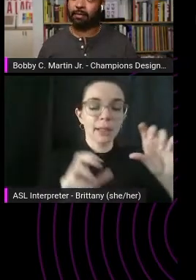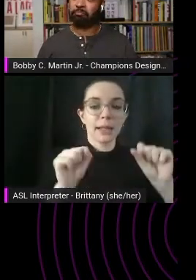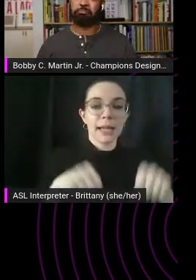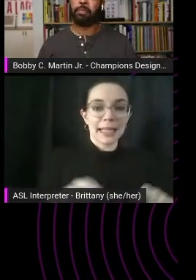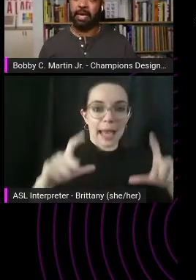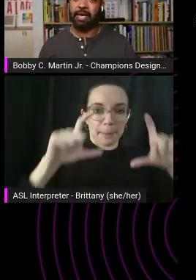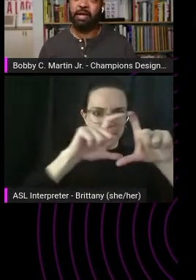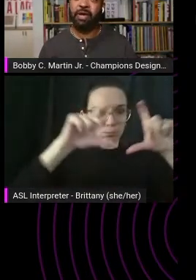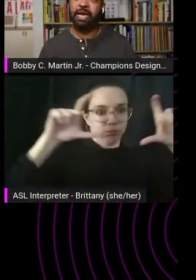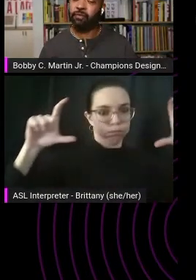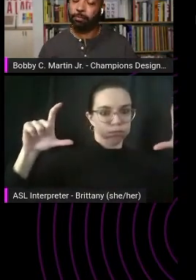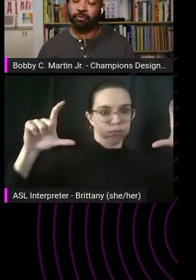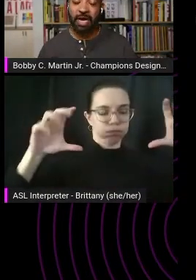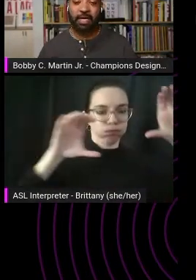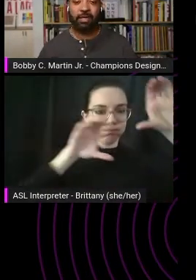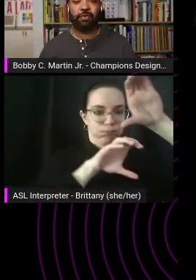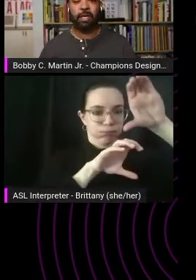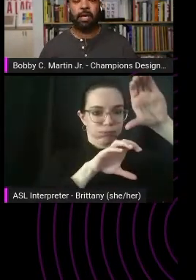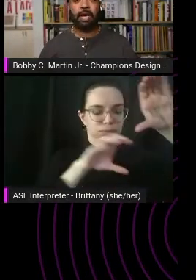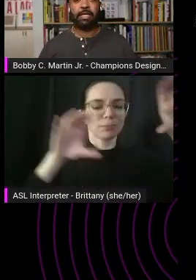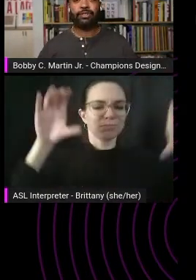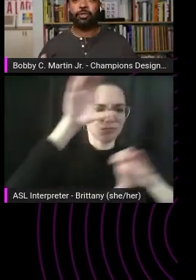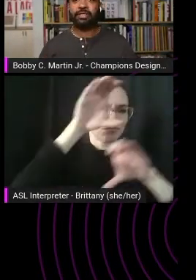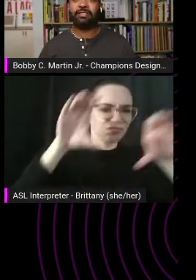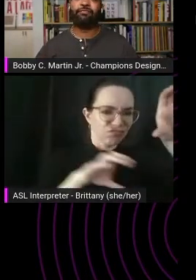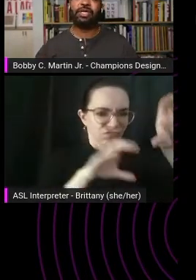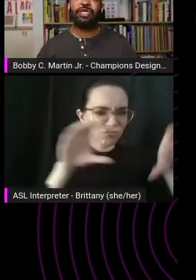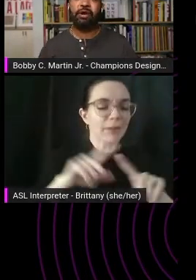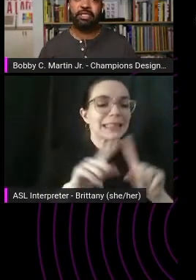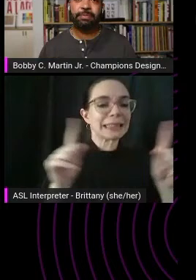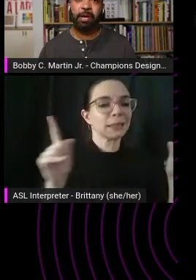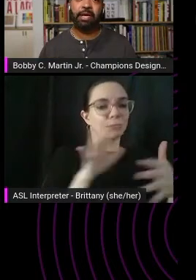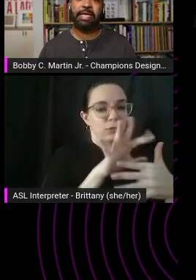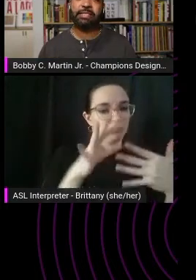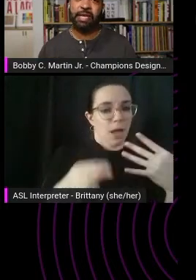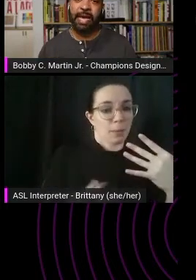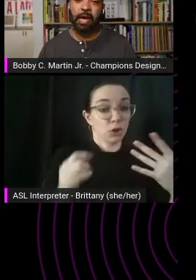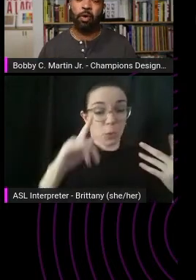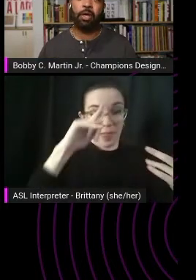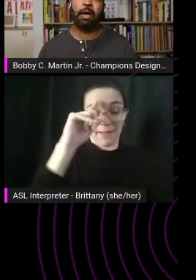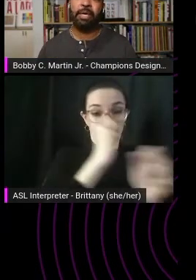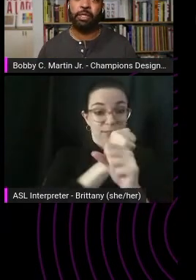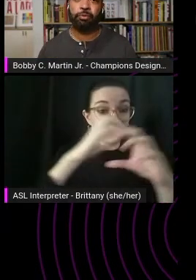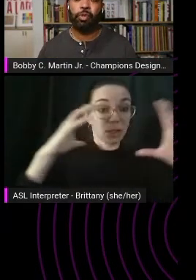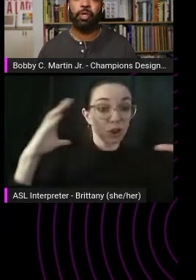and innovative and provocative. So this visionary spirit is now coming through